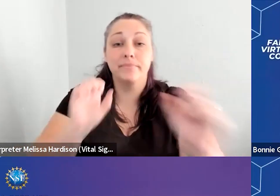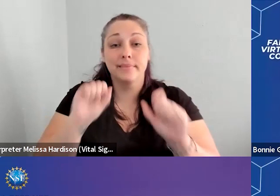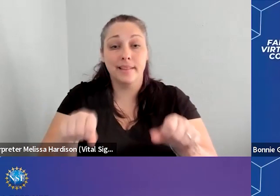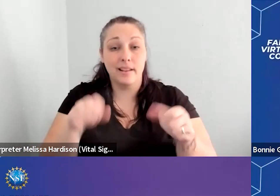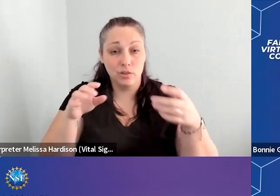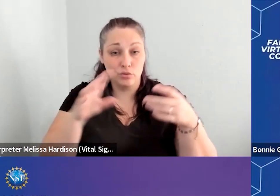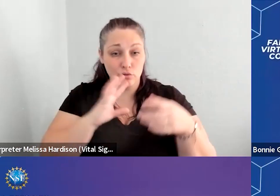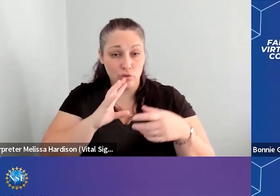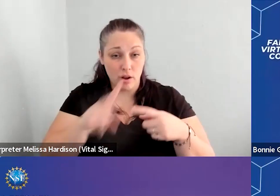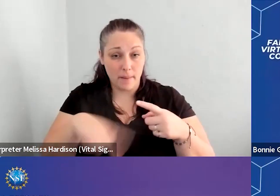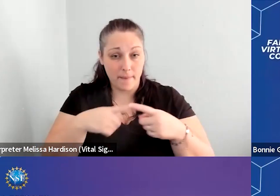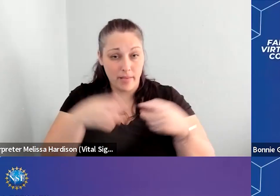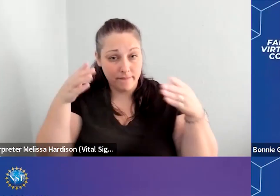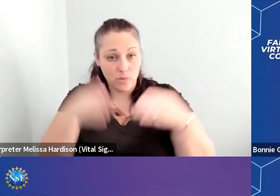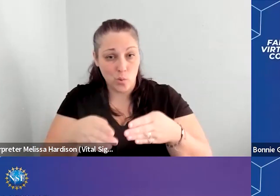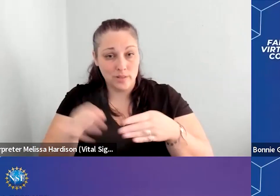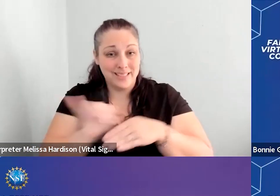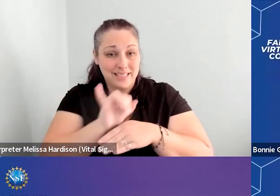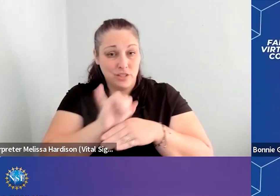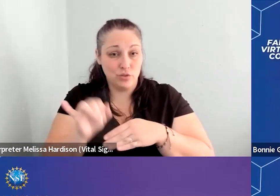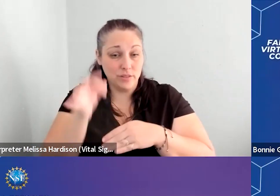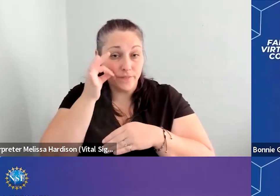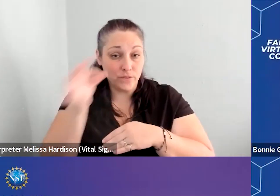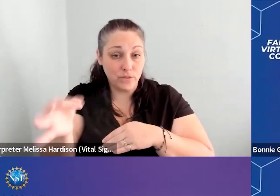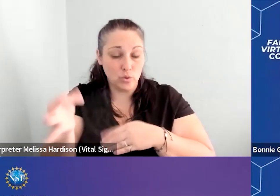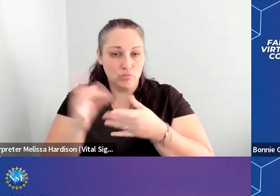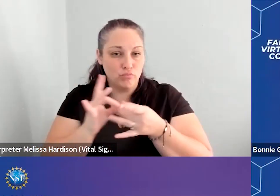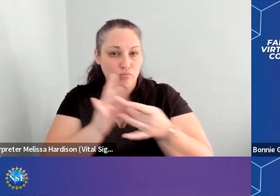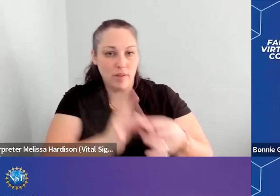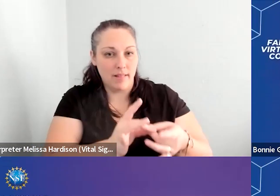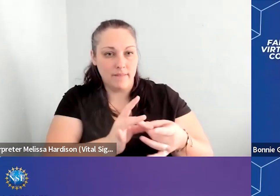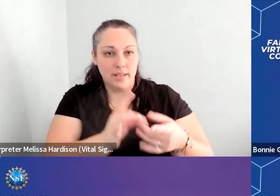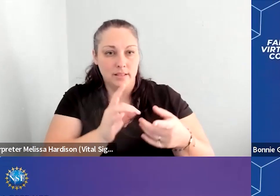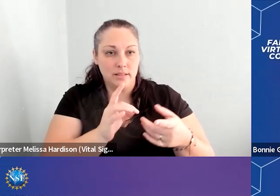of the future is relevant to plan submission to any EDU programs?